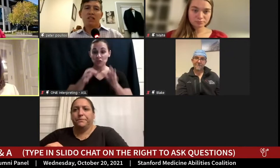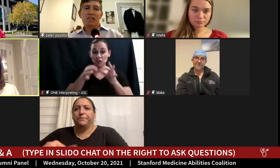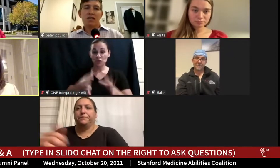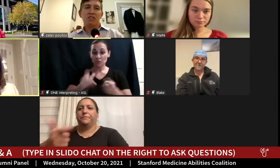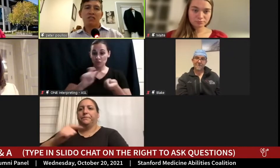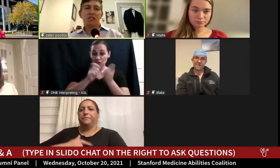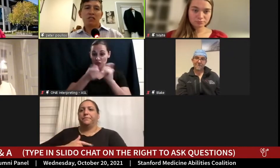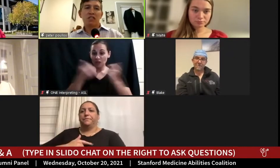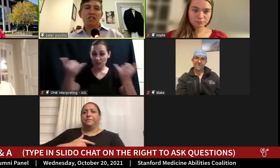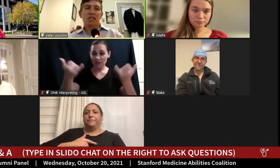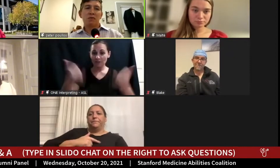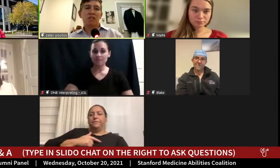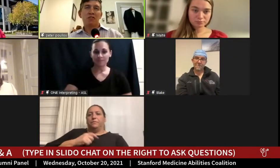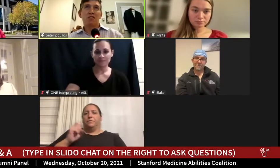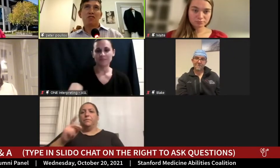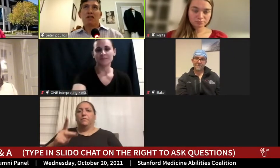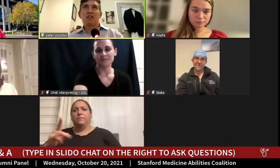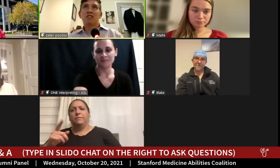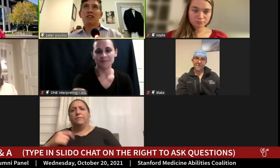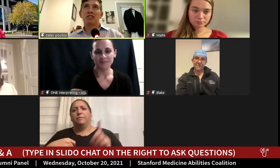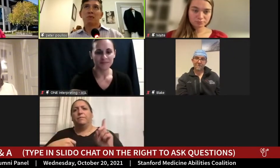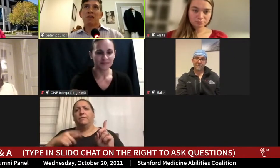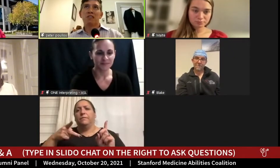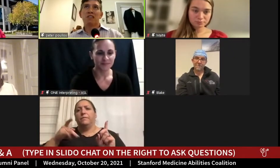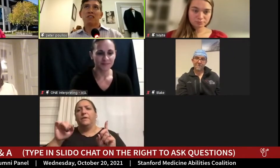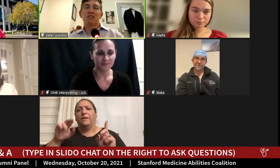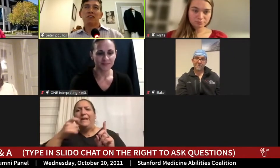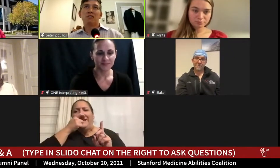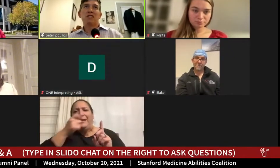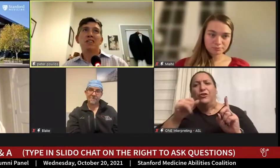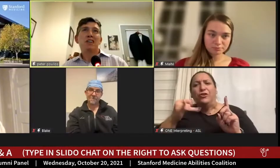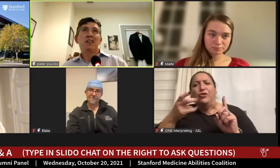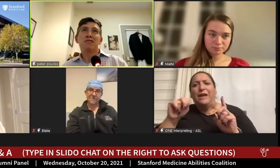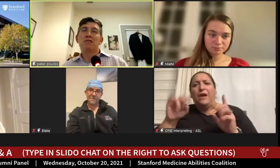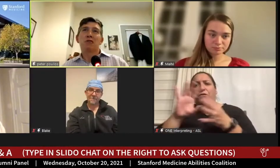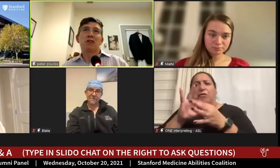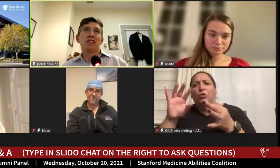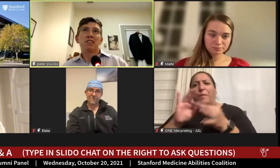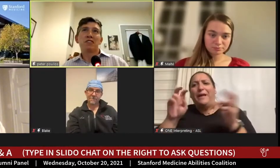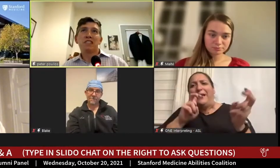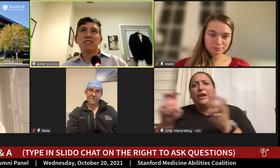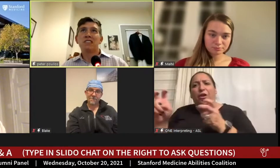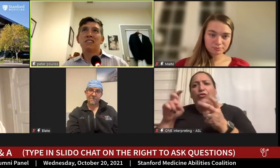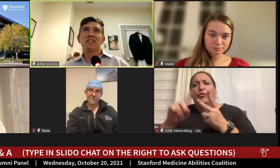Is very interesting. Sharon talked about this issue of chronic illness,